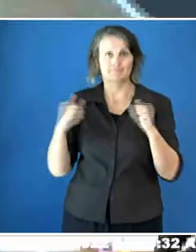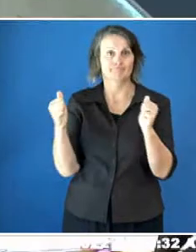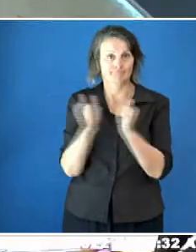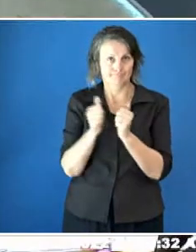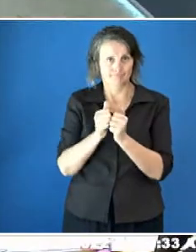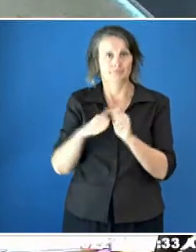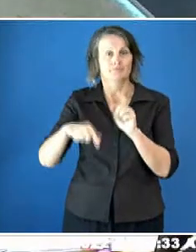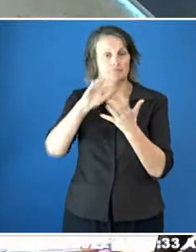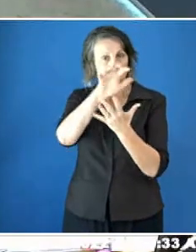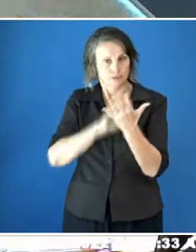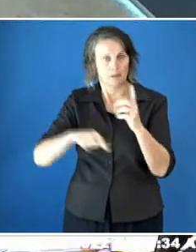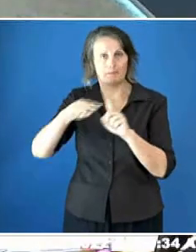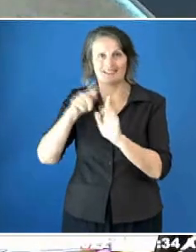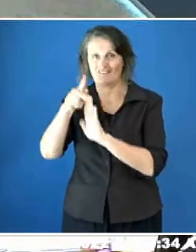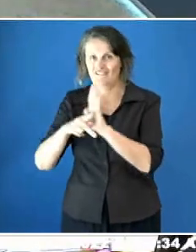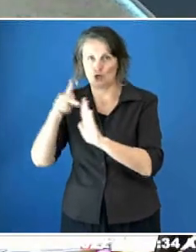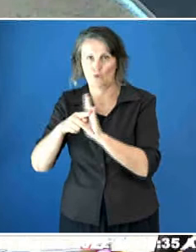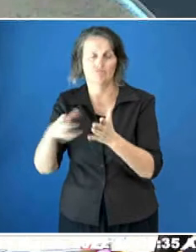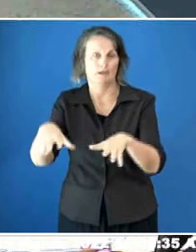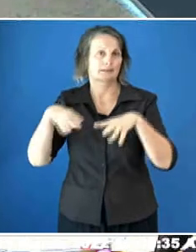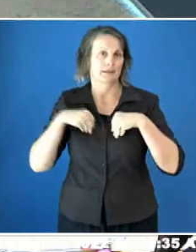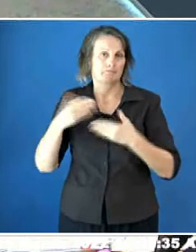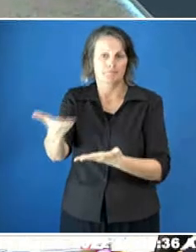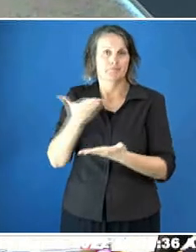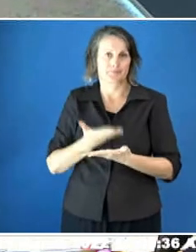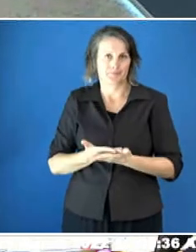evidence and given the exhibit numbers to which Ms Eastman has referred.